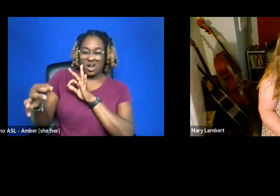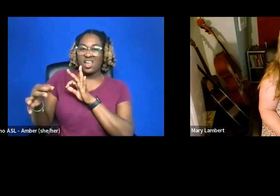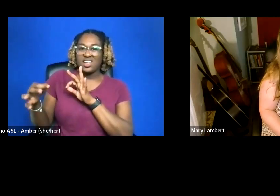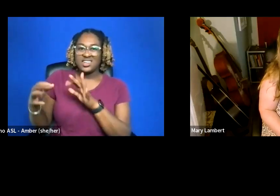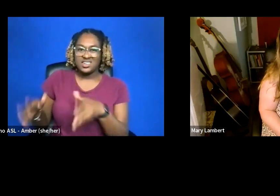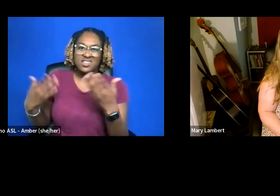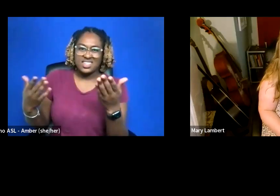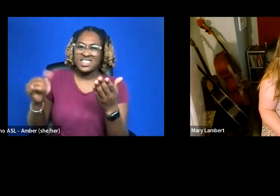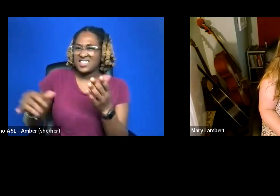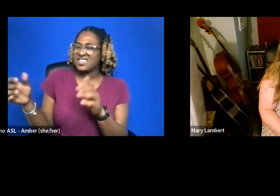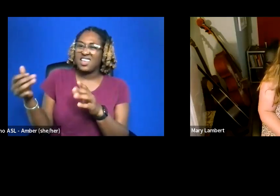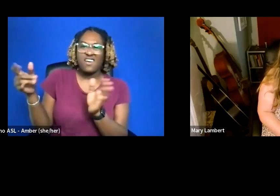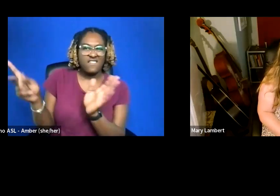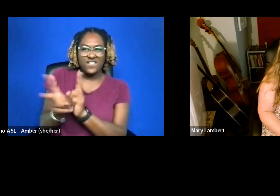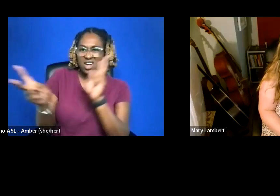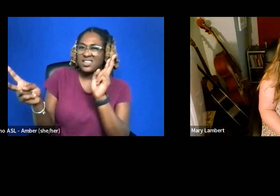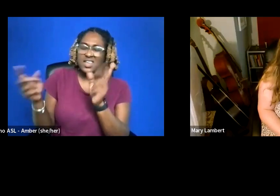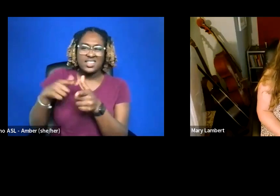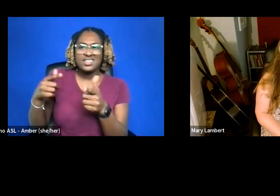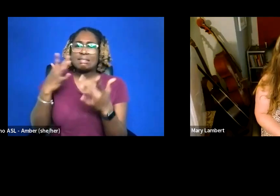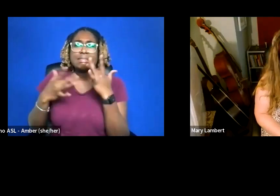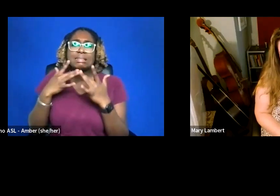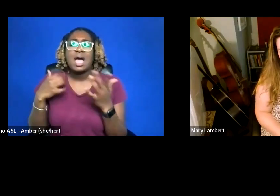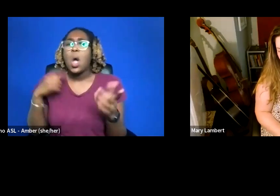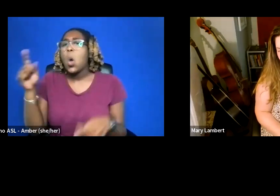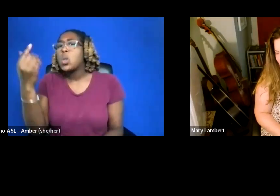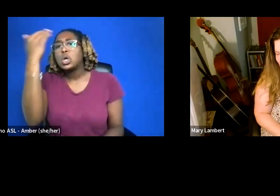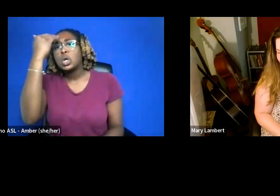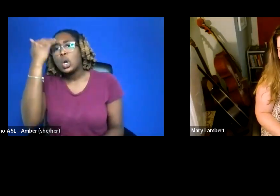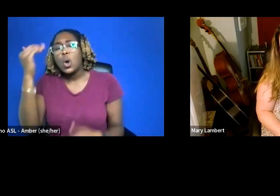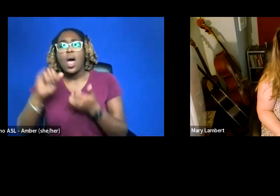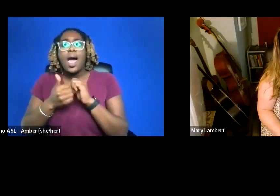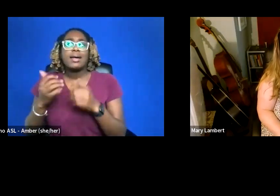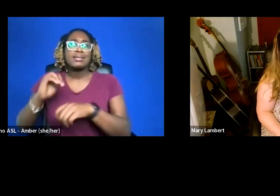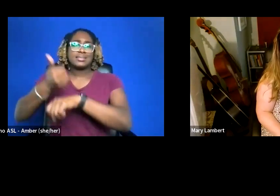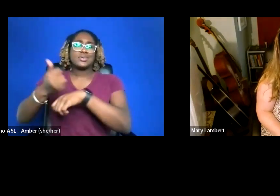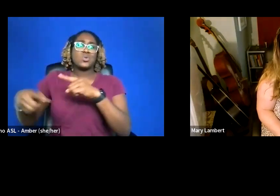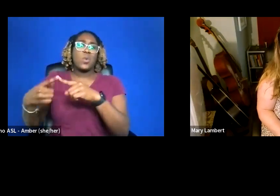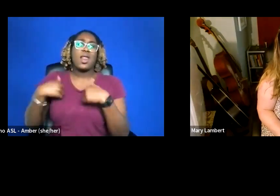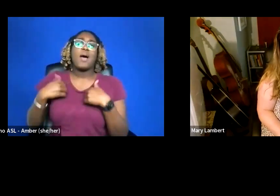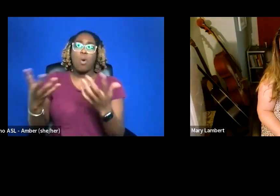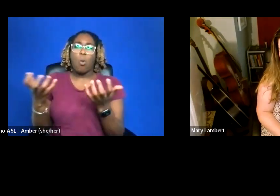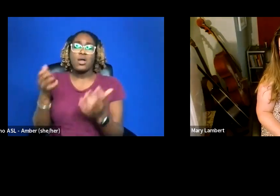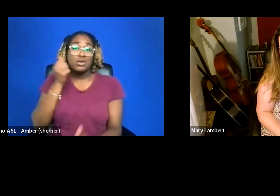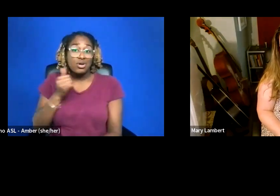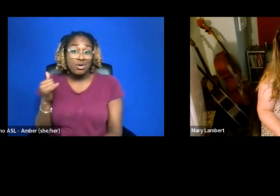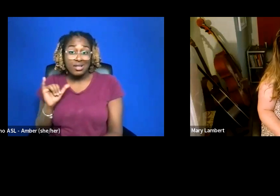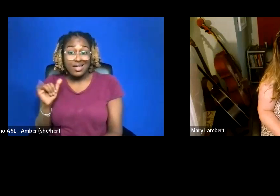as a pathetic means to say I only know how to exist when I am wanted. Girls like us are hardly ever wanted.